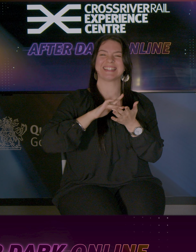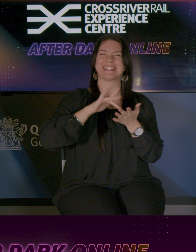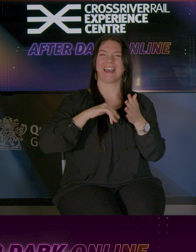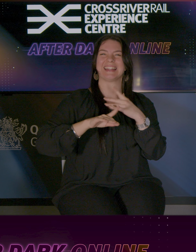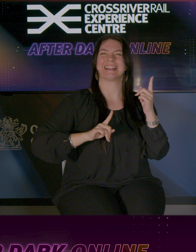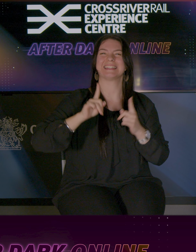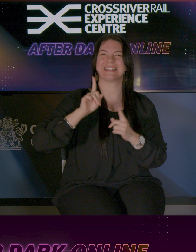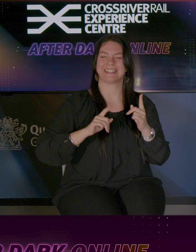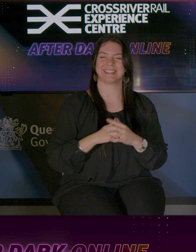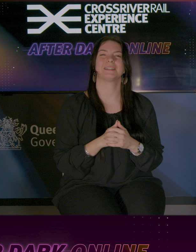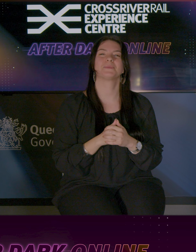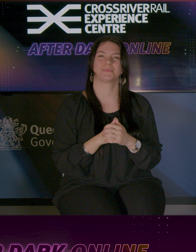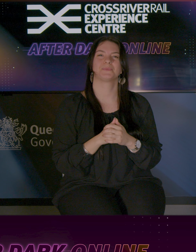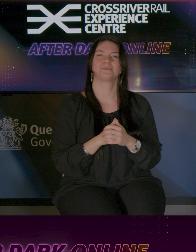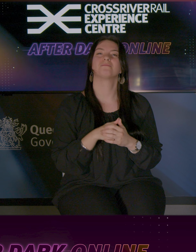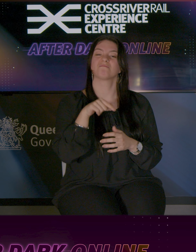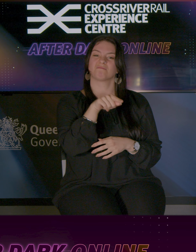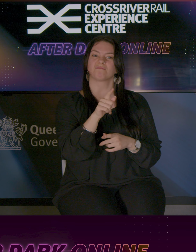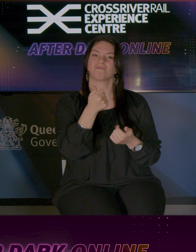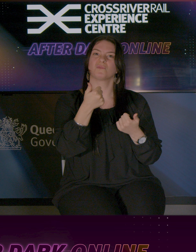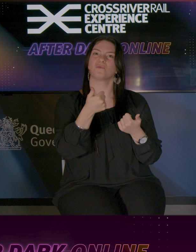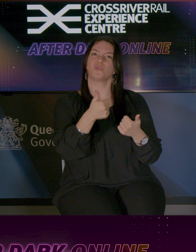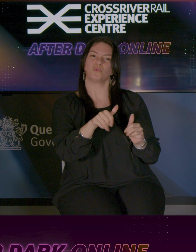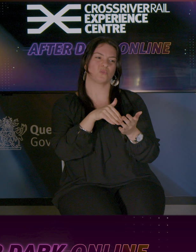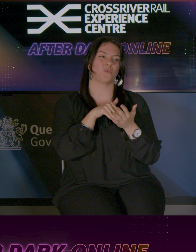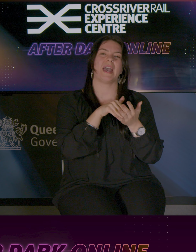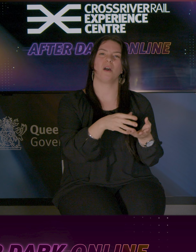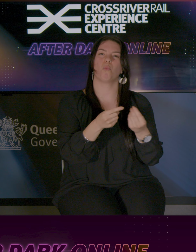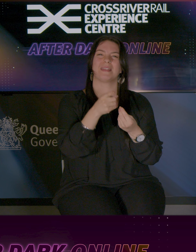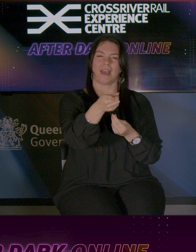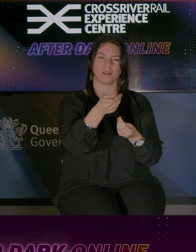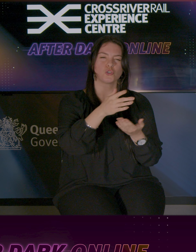these tools were used to support the station Community consultation ensuring all members